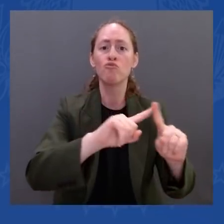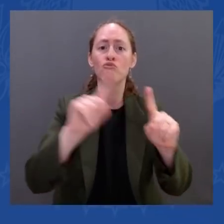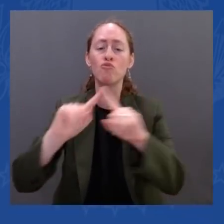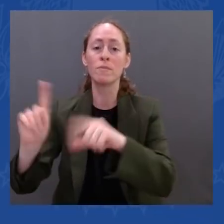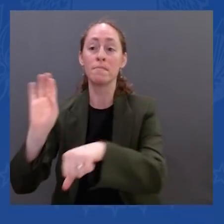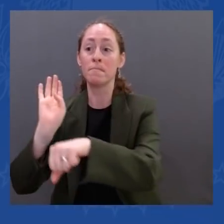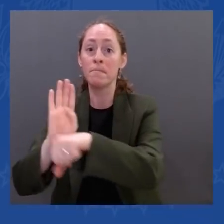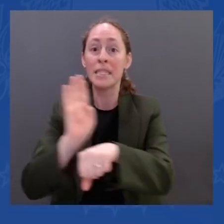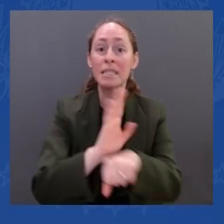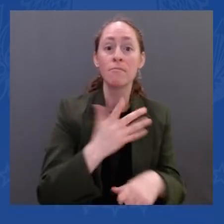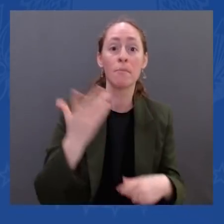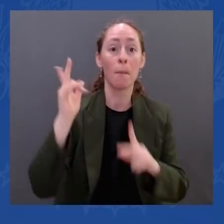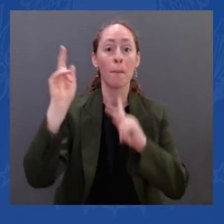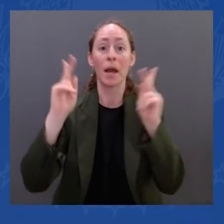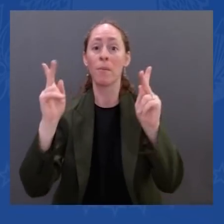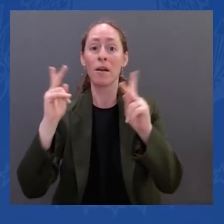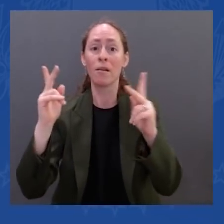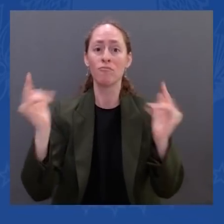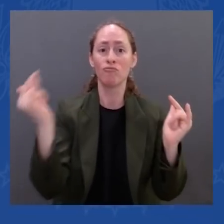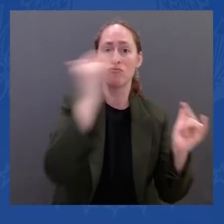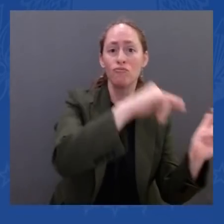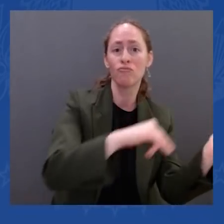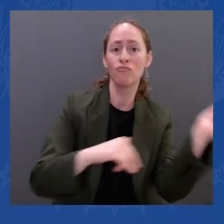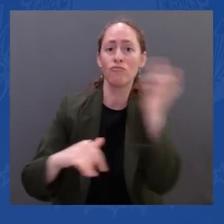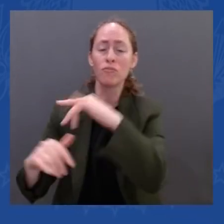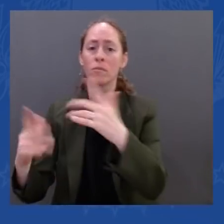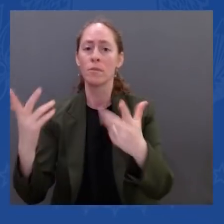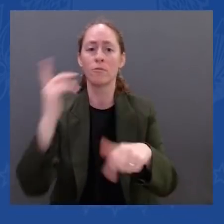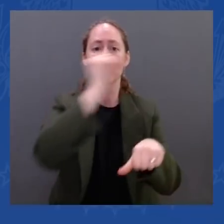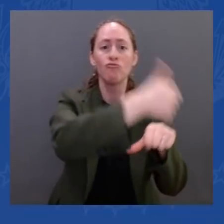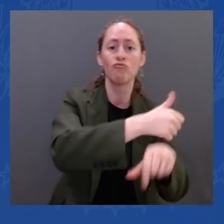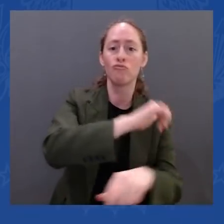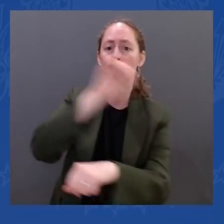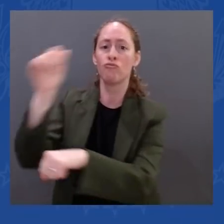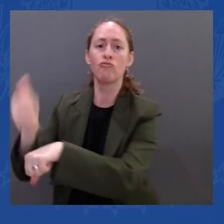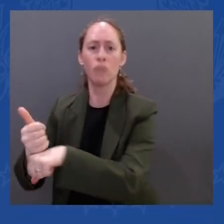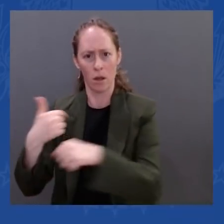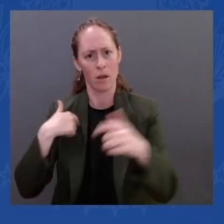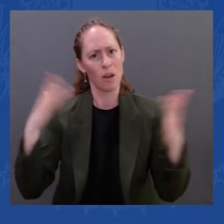Japan will hold the presidency of the G7 next year.